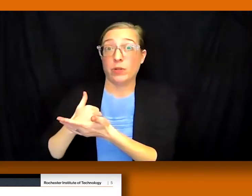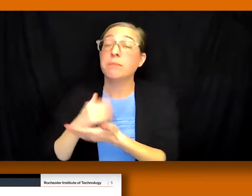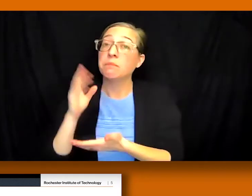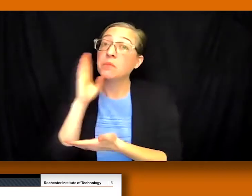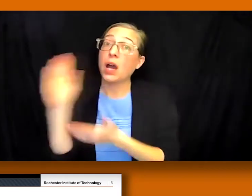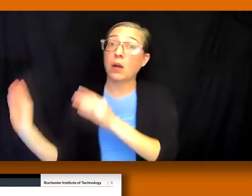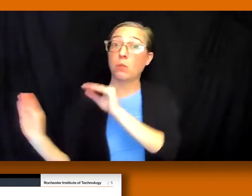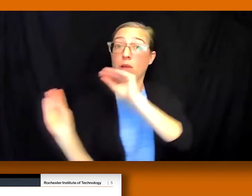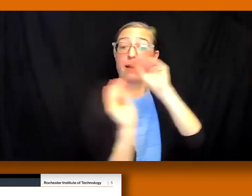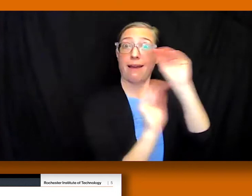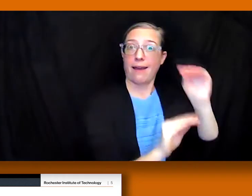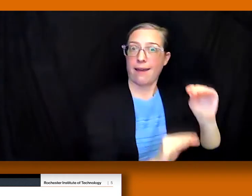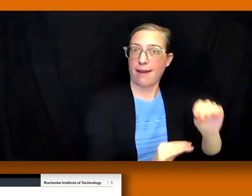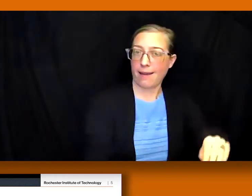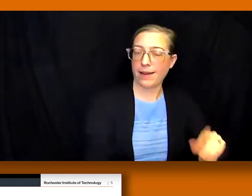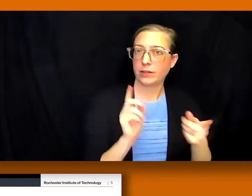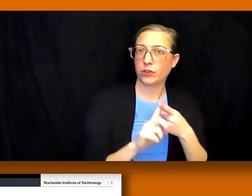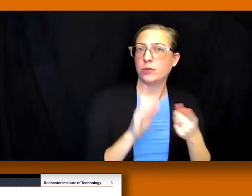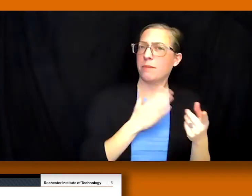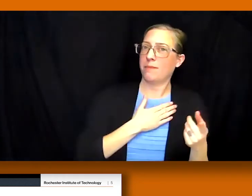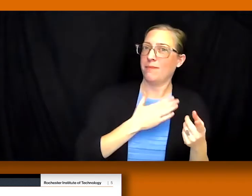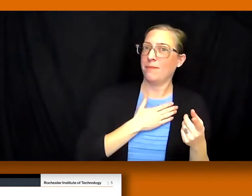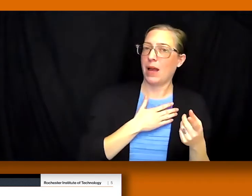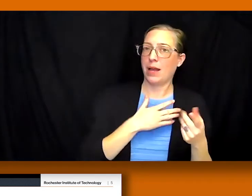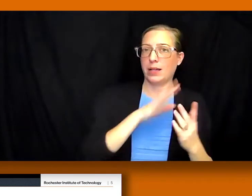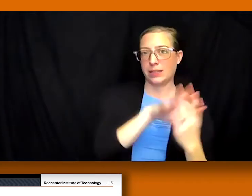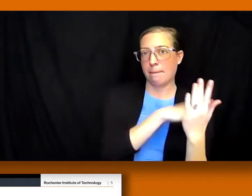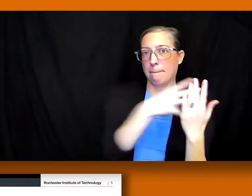um, and I'll send it to them for them to fill out.